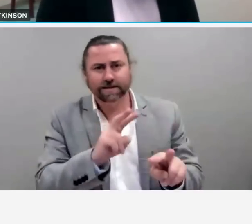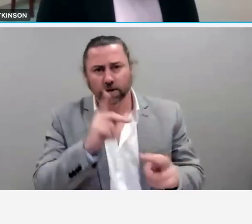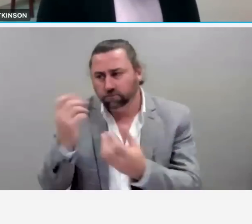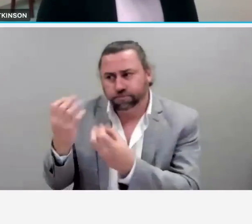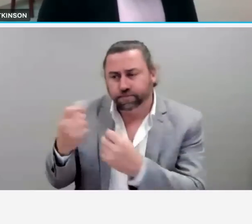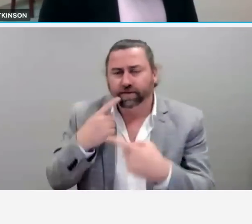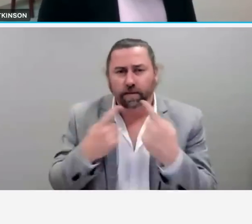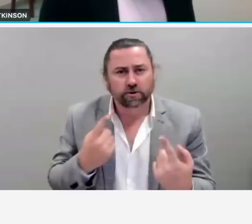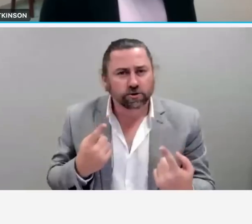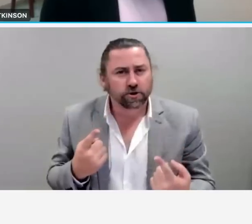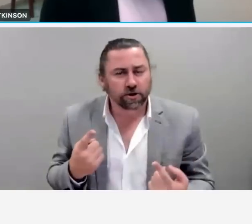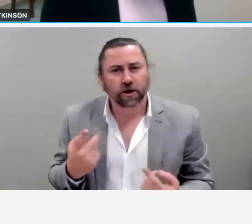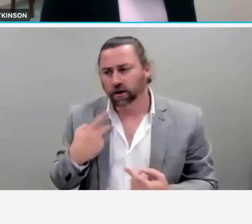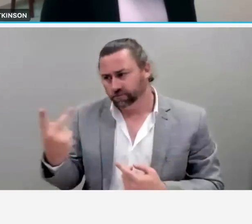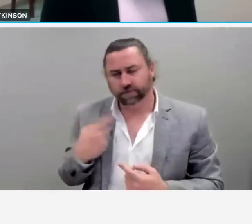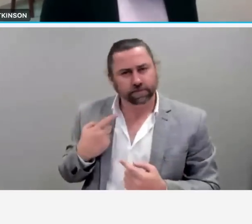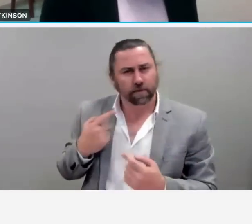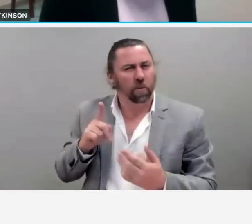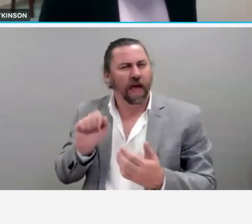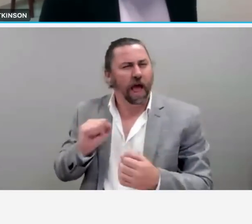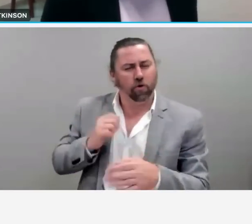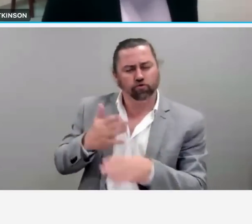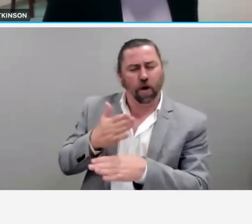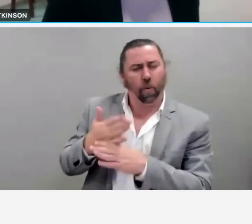and the allied health professional in that process? We have further work to do on that.